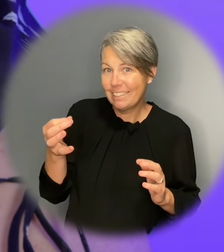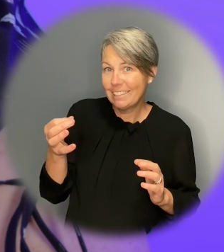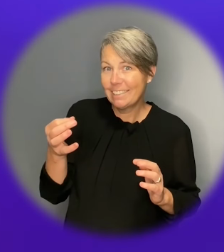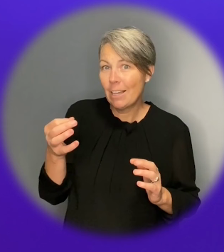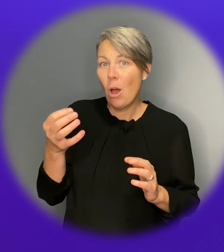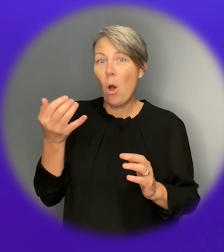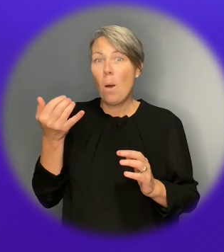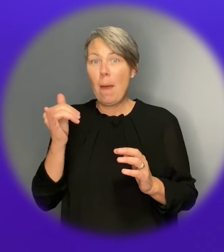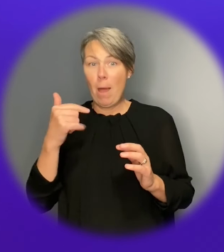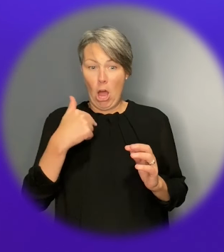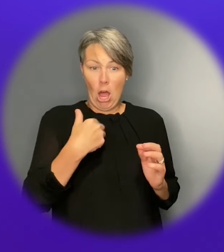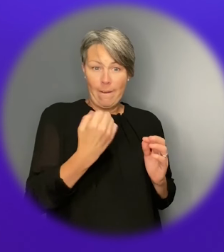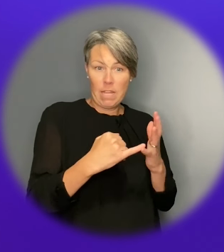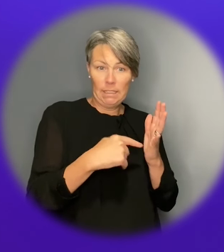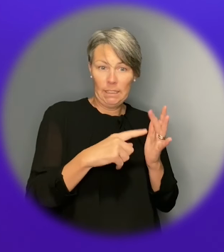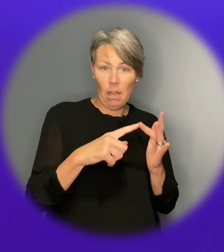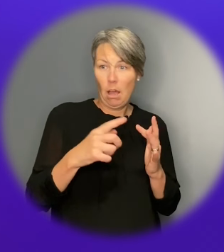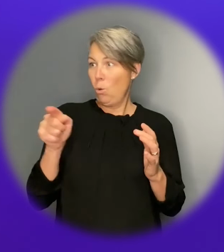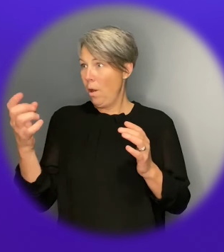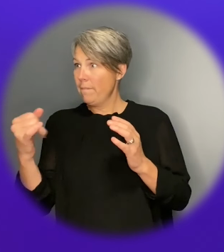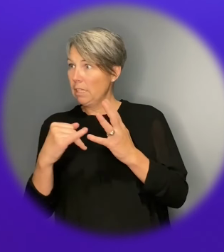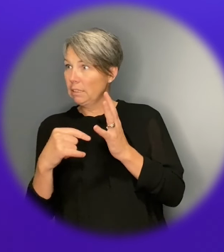partner does. It's doable and it's it's not it's not something that anyone